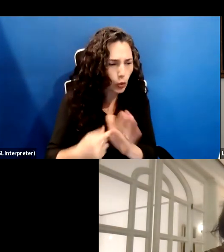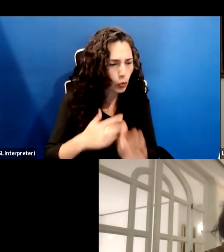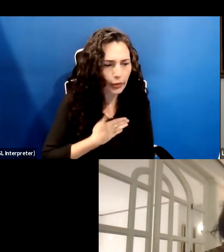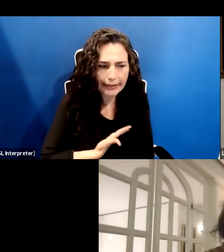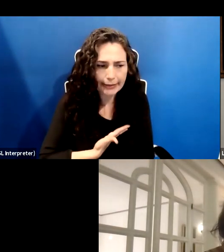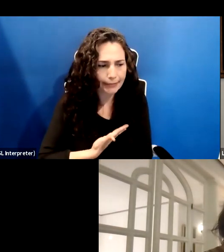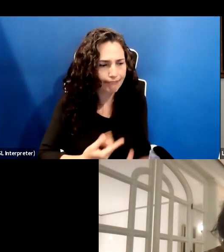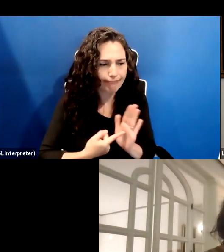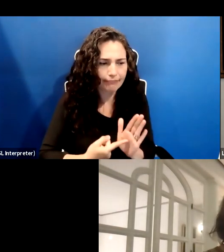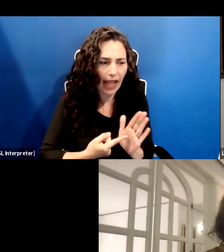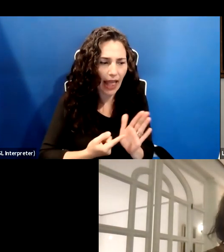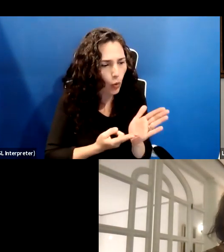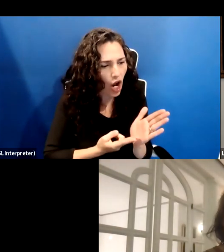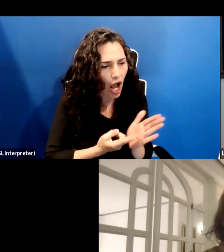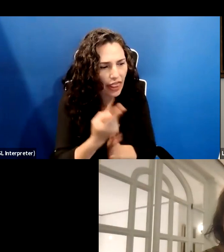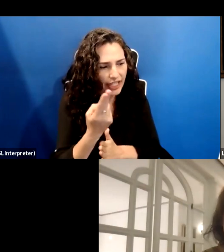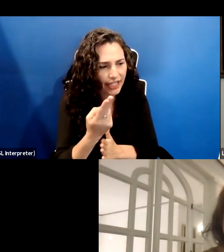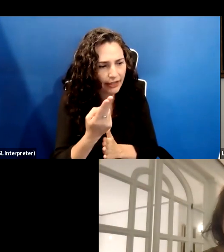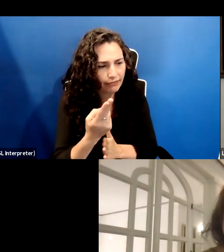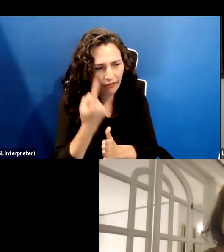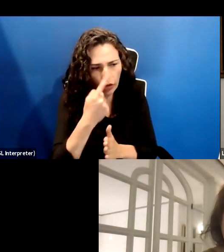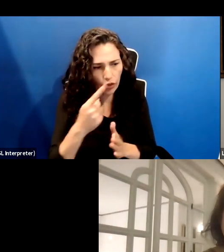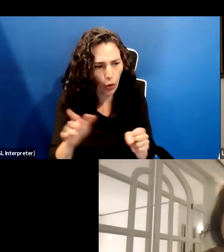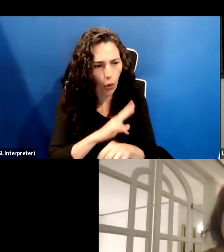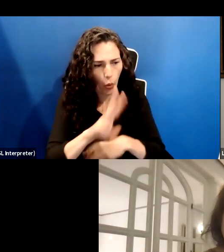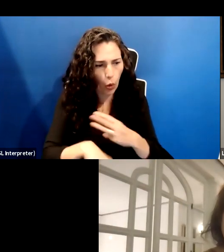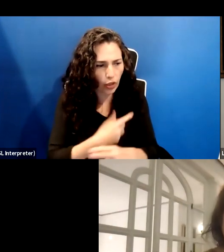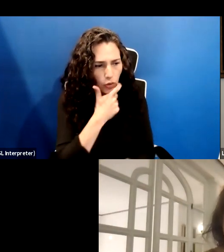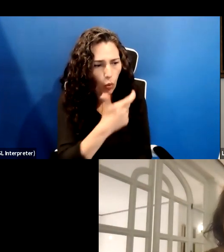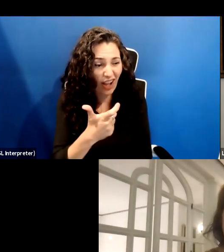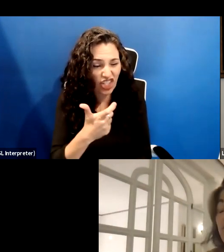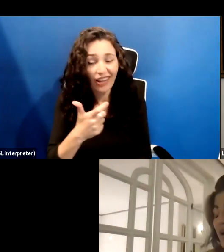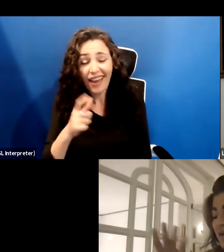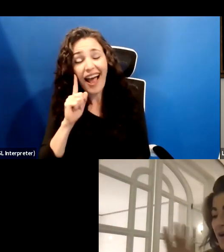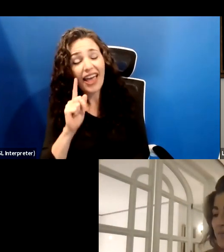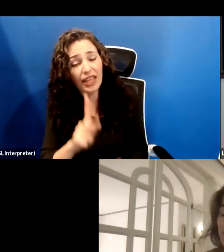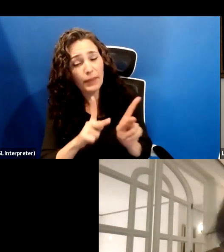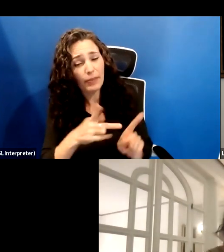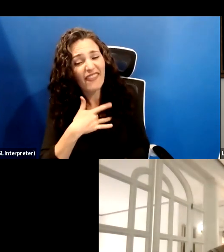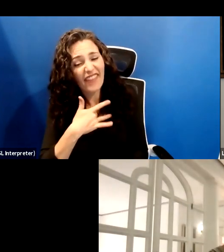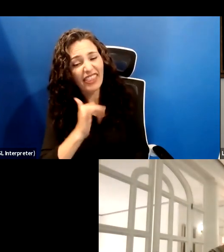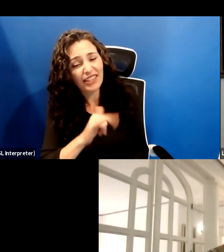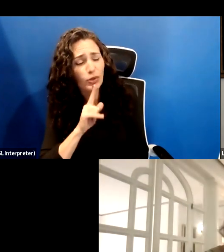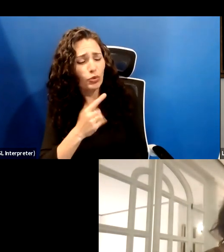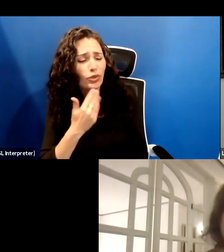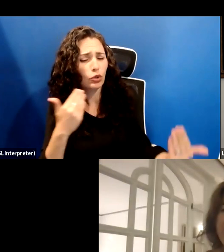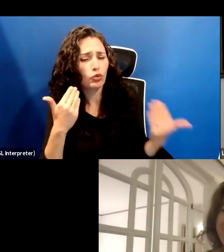and opened themselves up to the world. And I think people felt that. So, I was so grateful for the reception